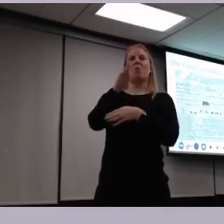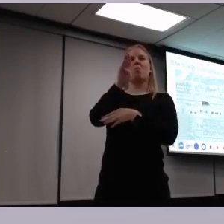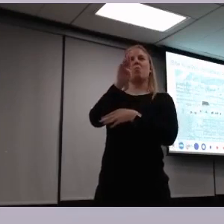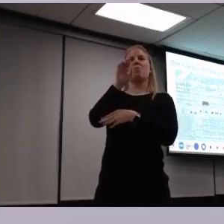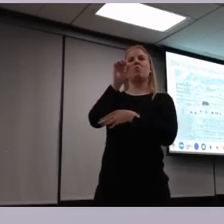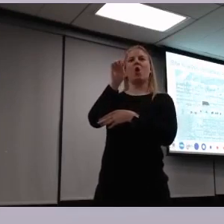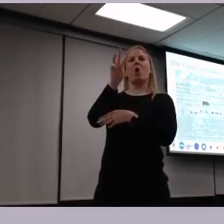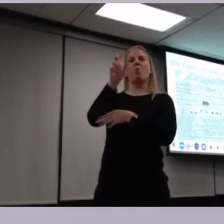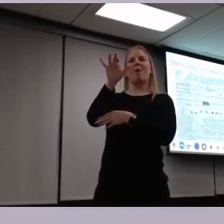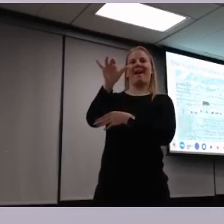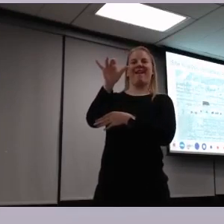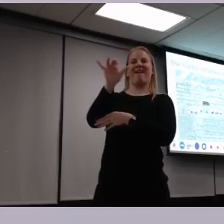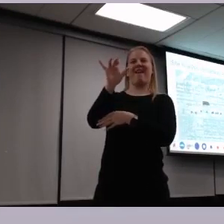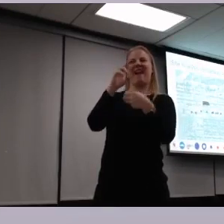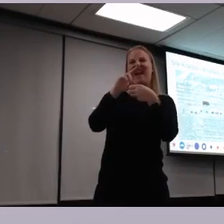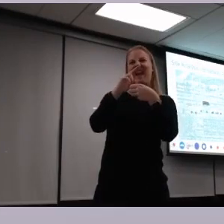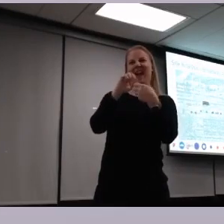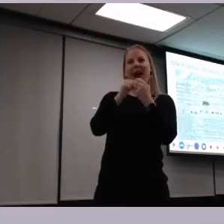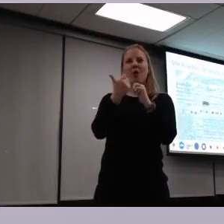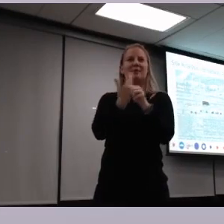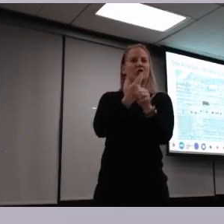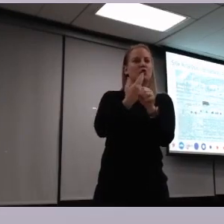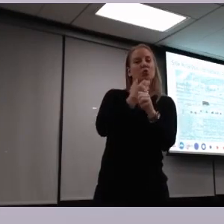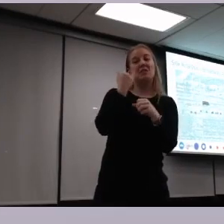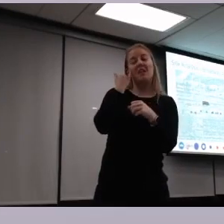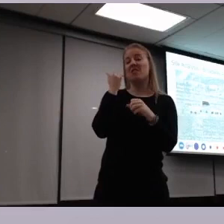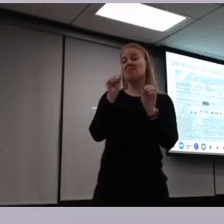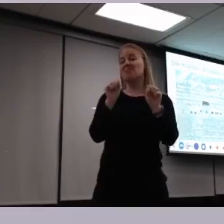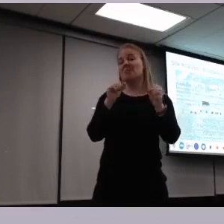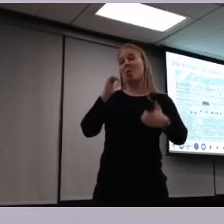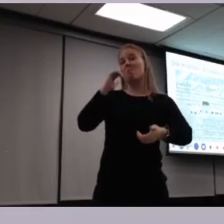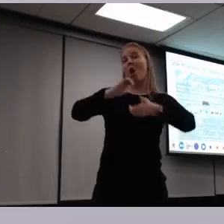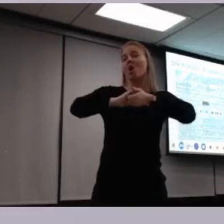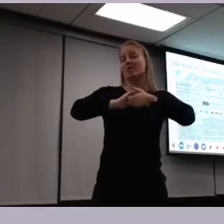understand if there's potential partners in in that in those user groups